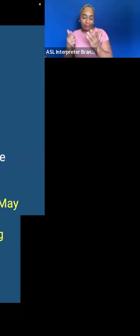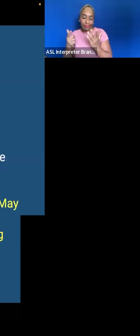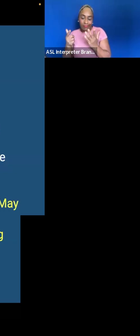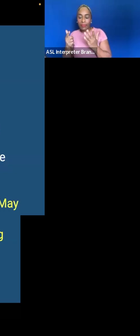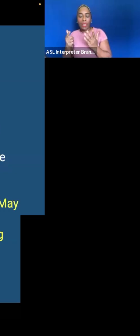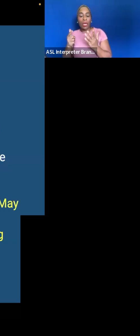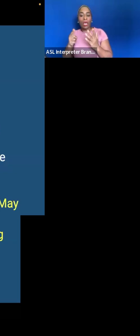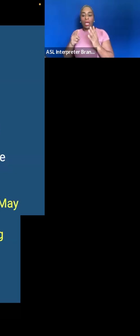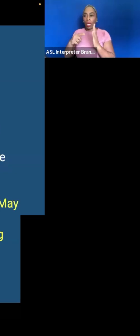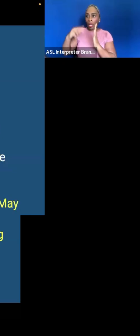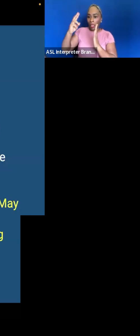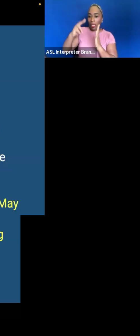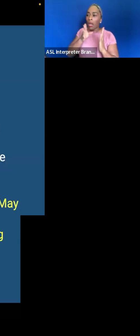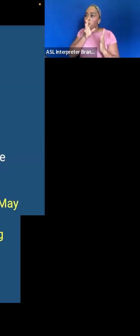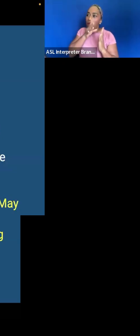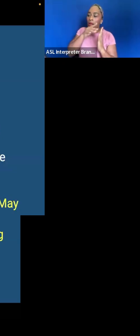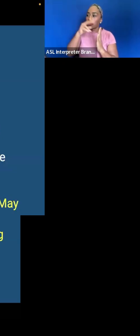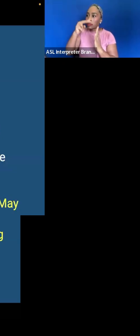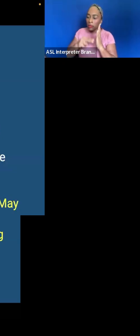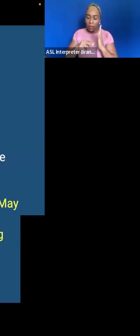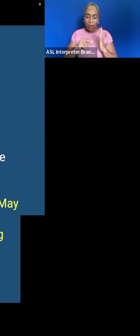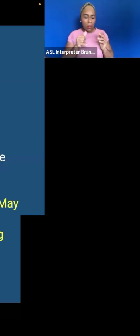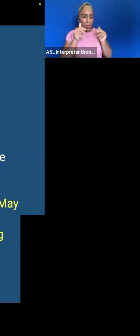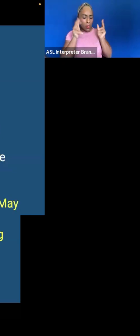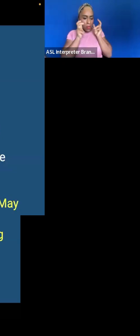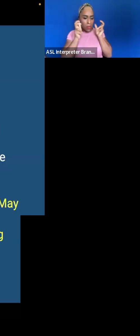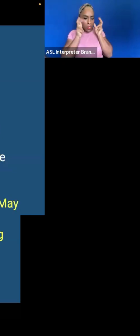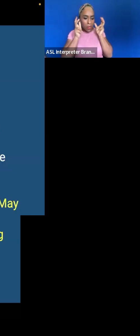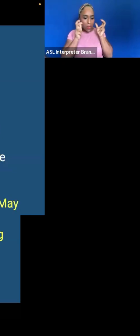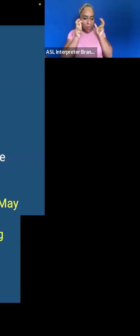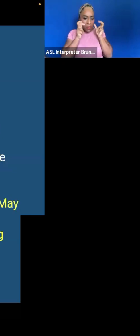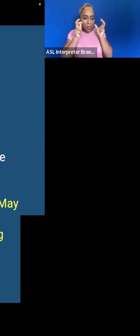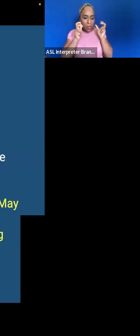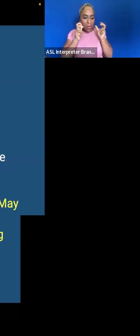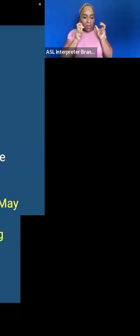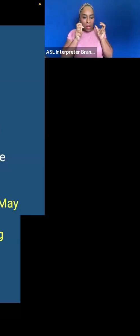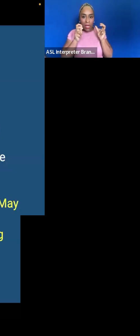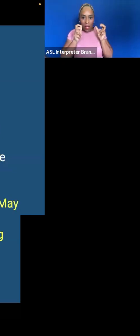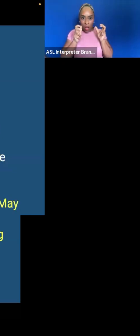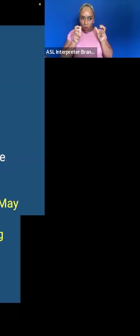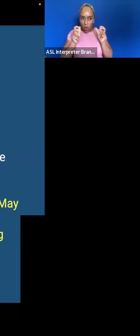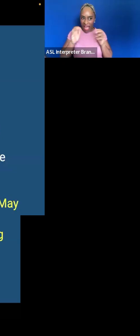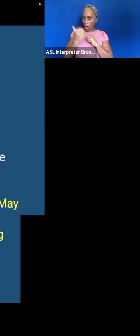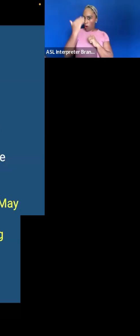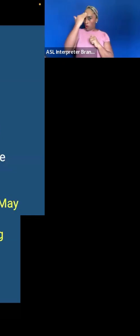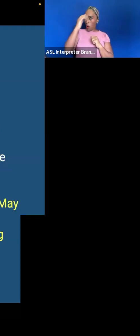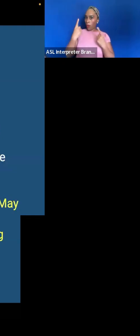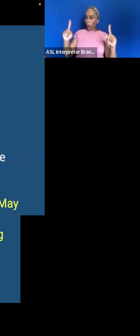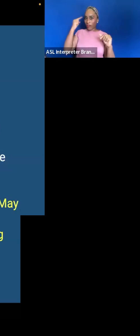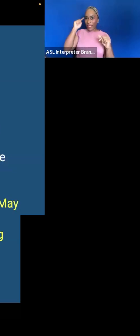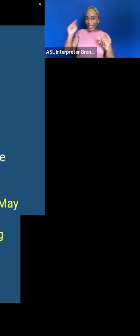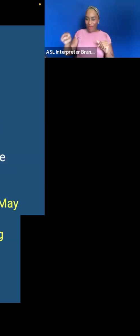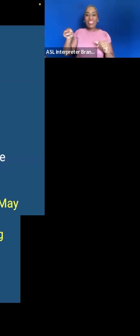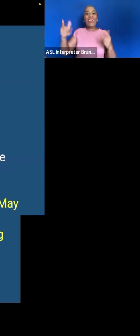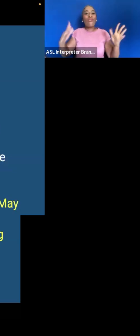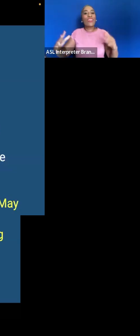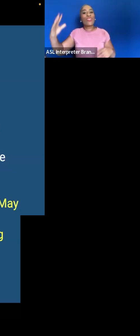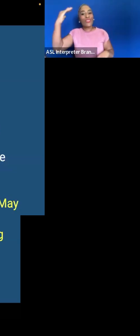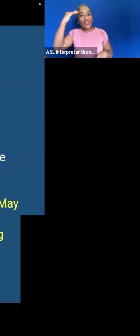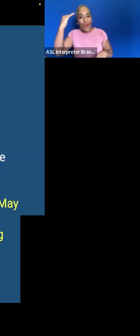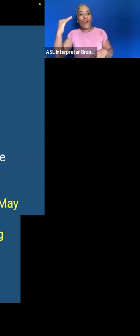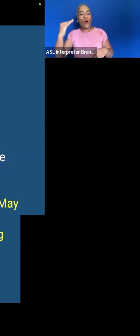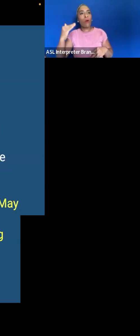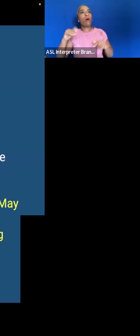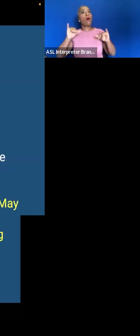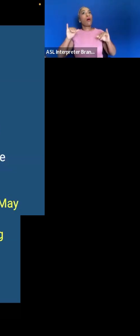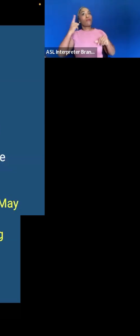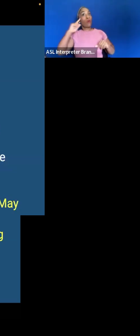And that's where he got his most crucial information because he learned that strategy, got him the crux of what he needed to know from a text.